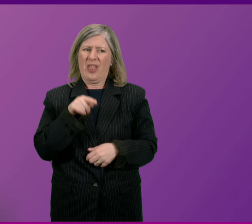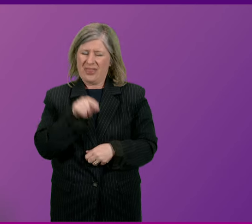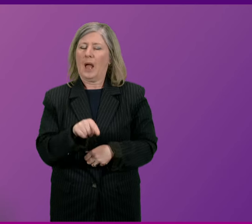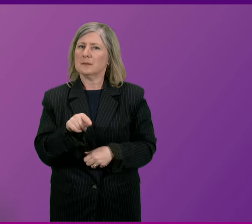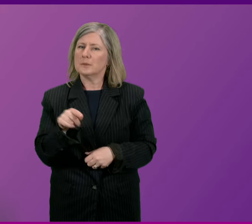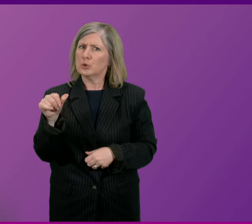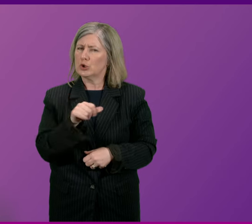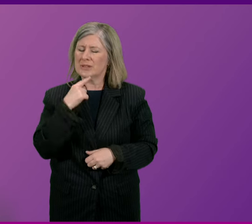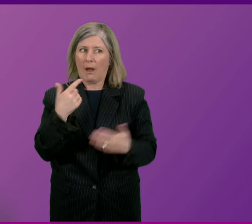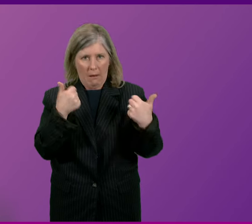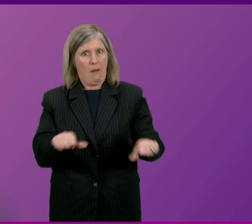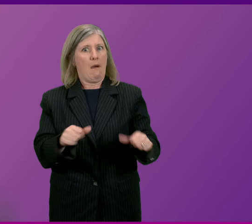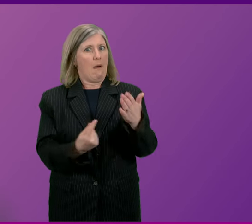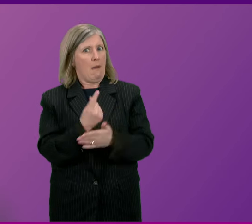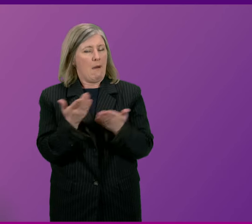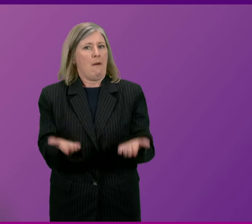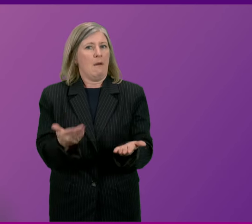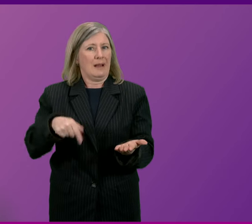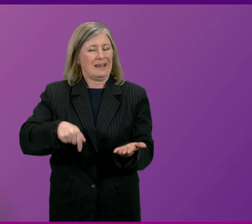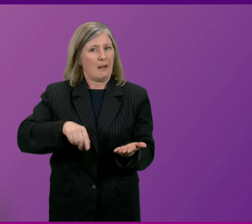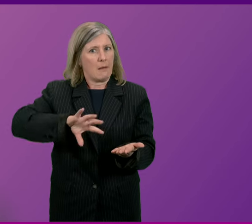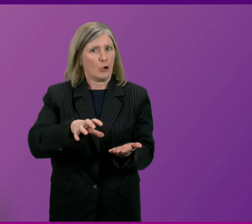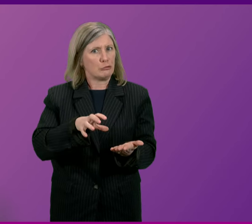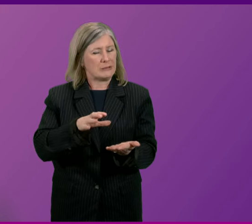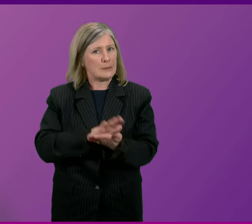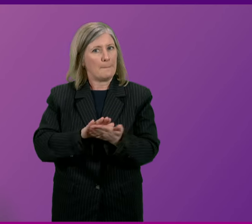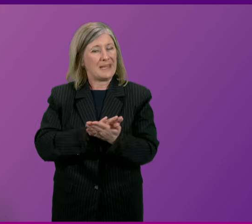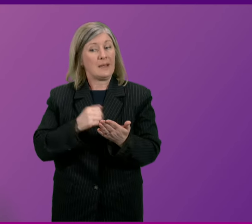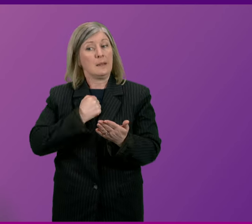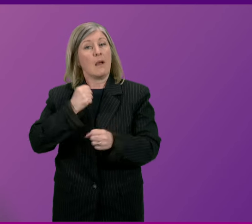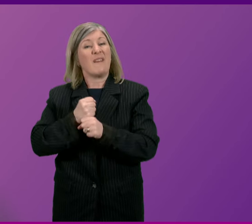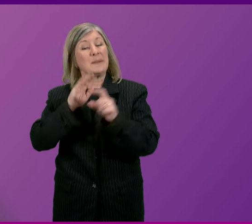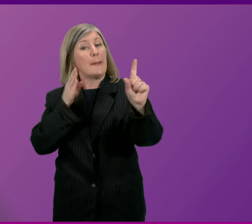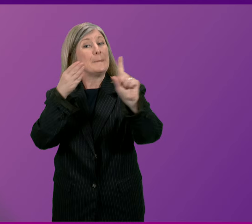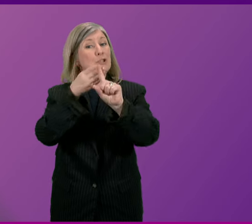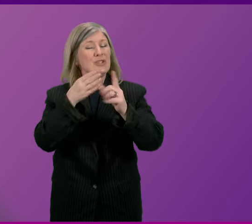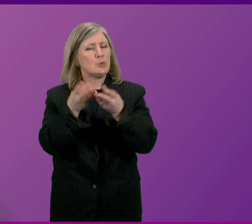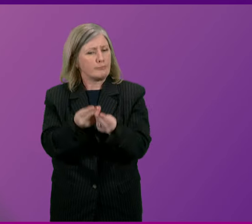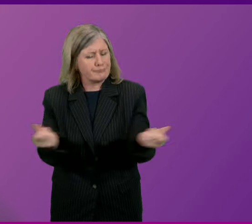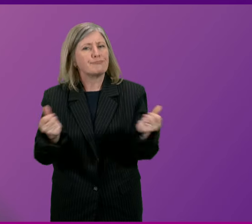across our country, which supports the mission of my Government to eradicate child poverty.